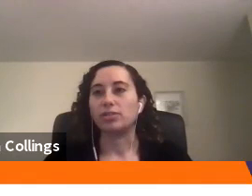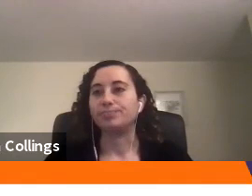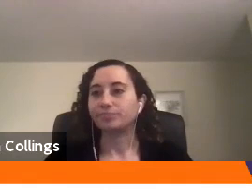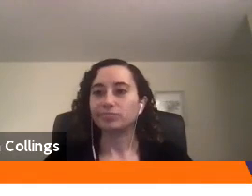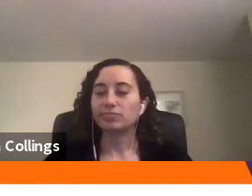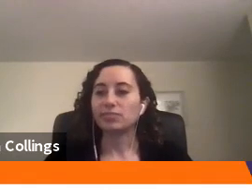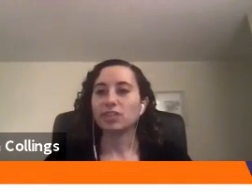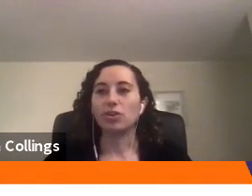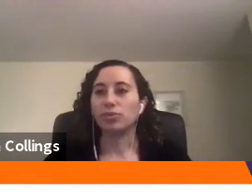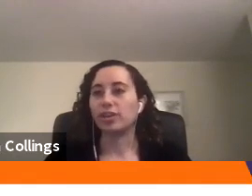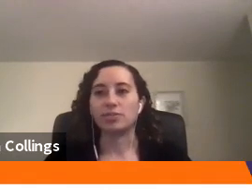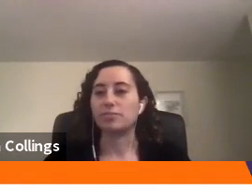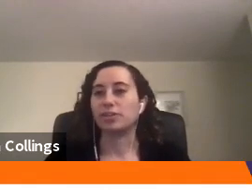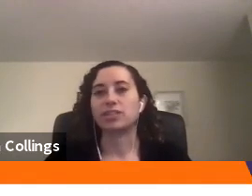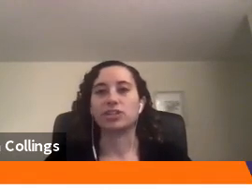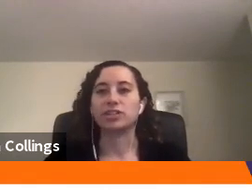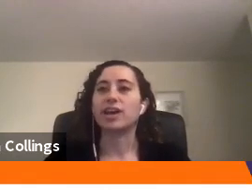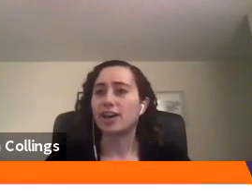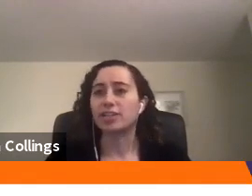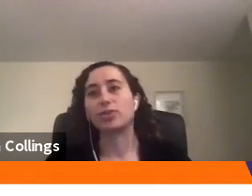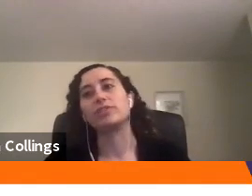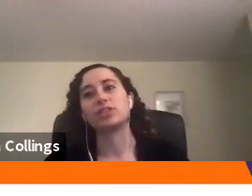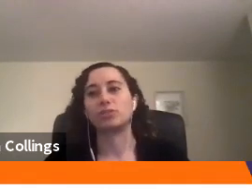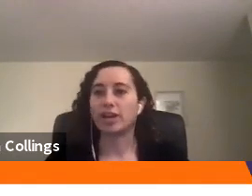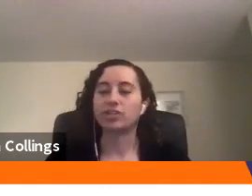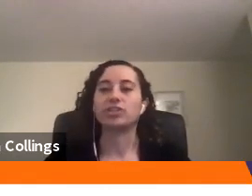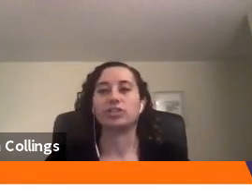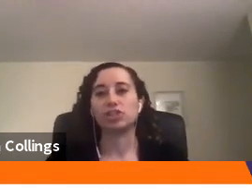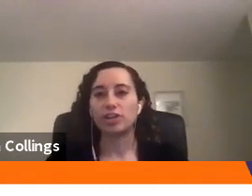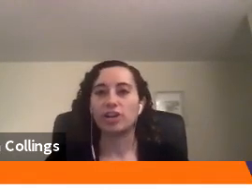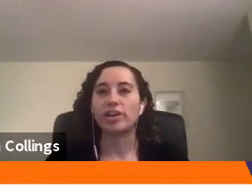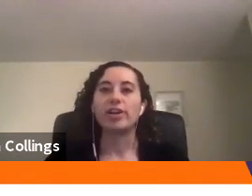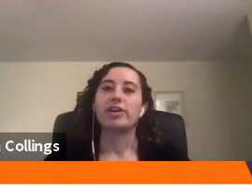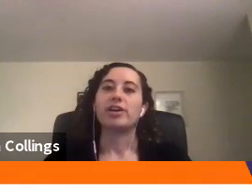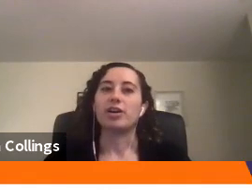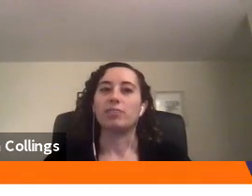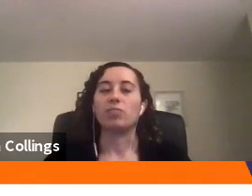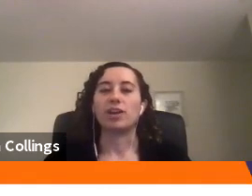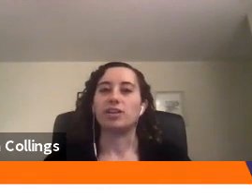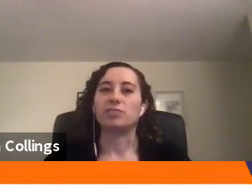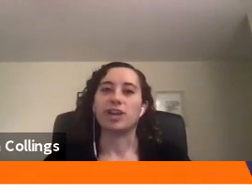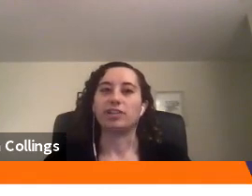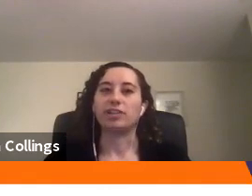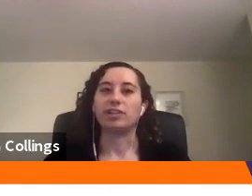think of eating disorders as occurring in only thin people. Only people of a